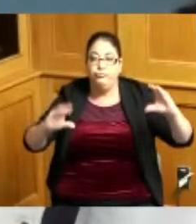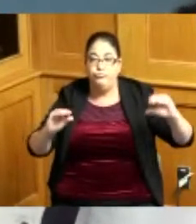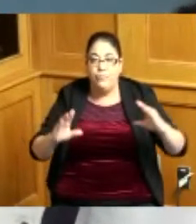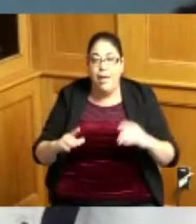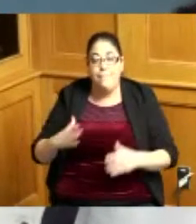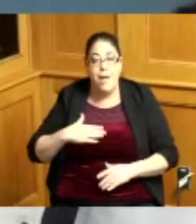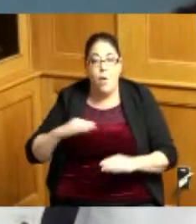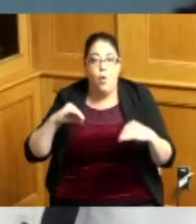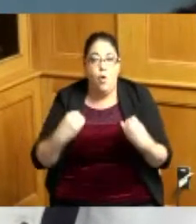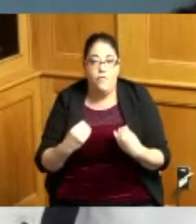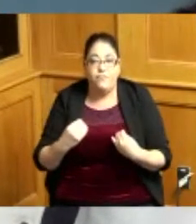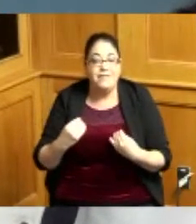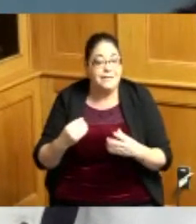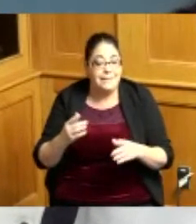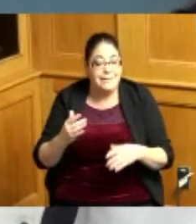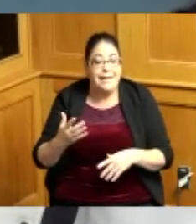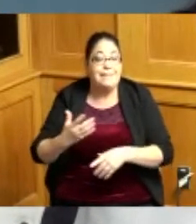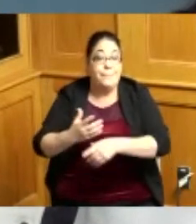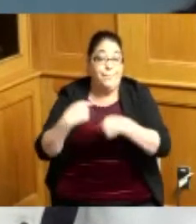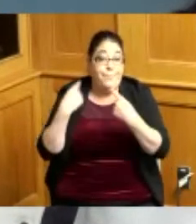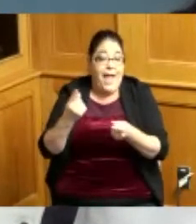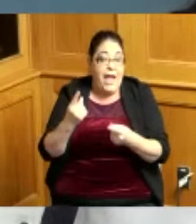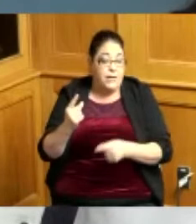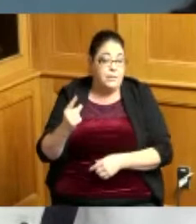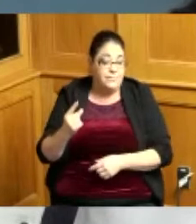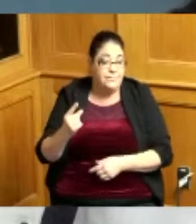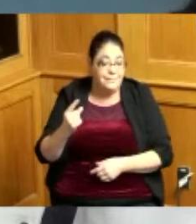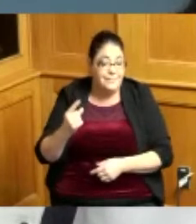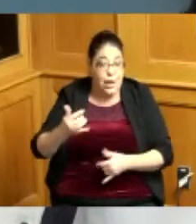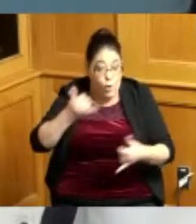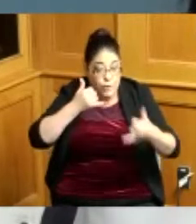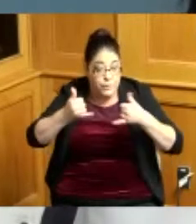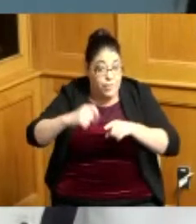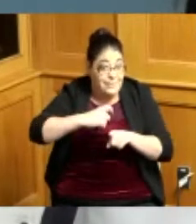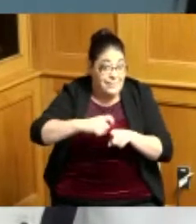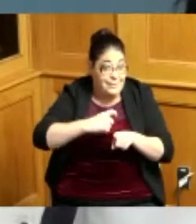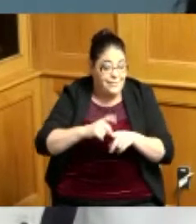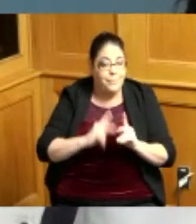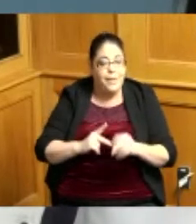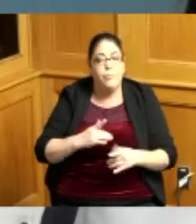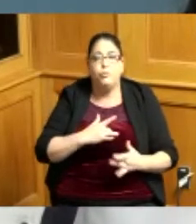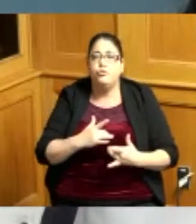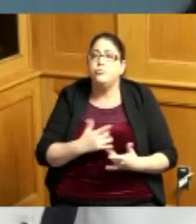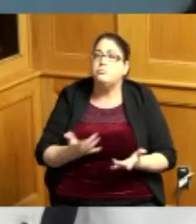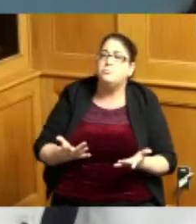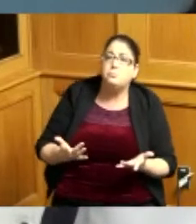getting calls and follow-up and people are concerned they hadn't heard from anyone